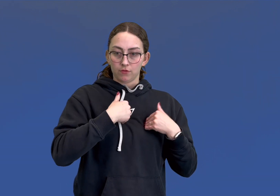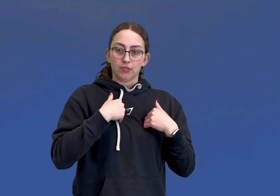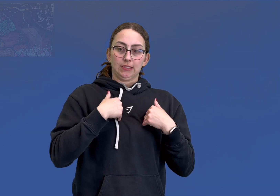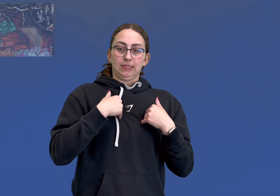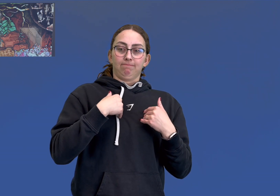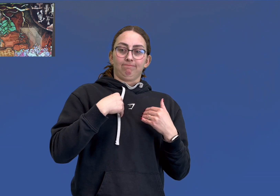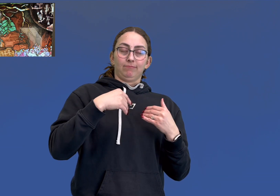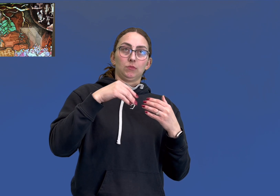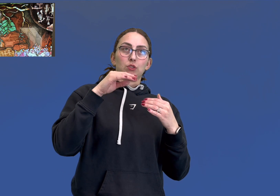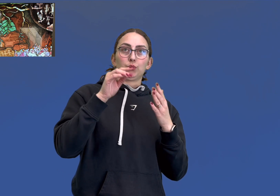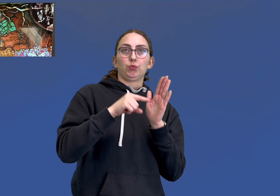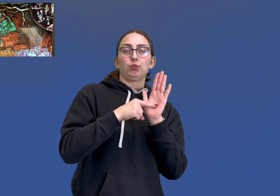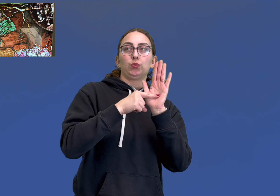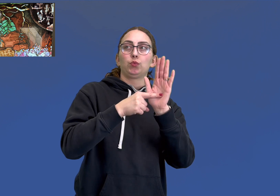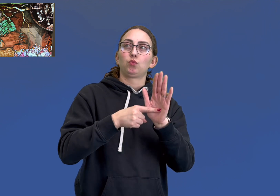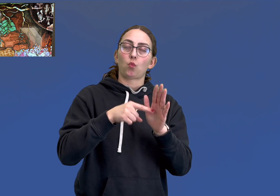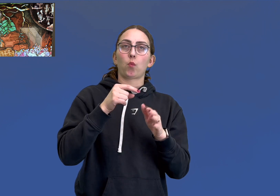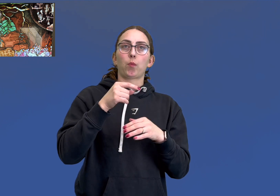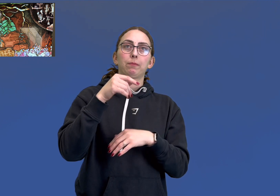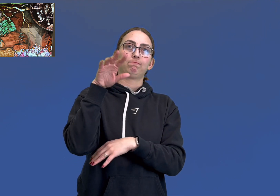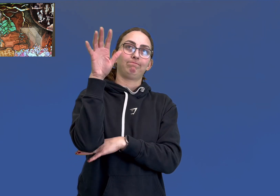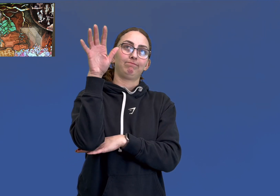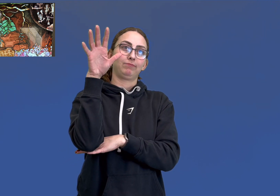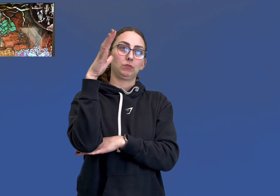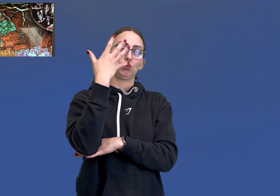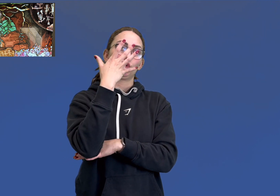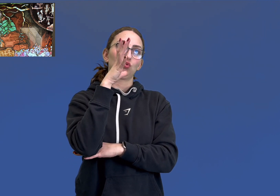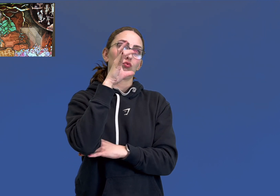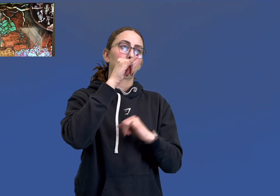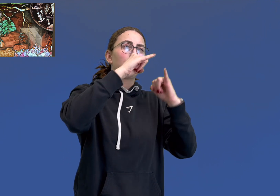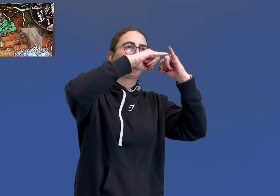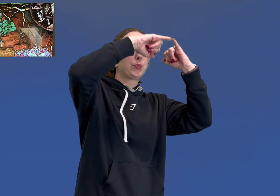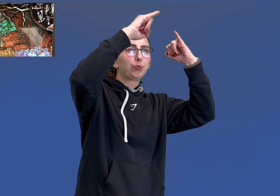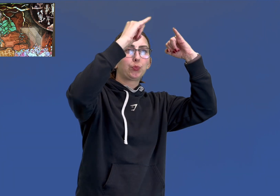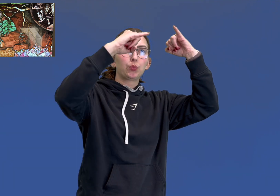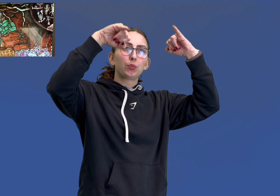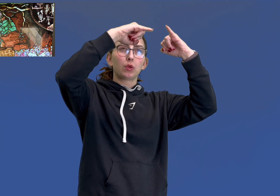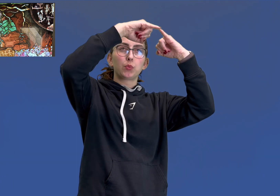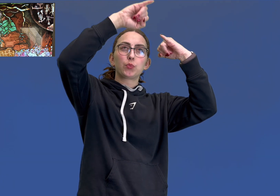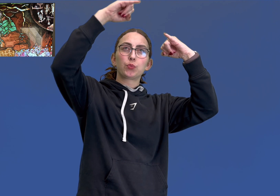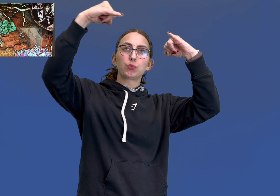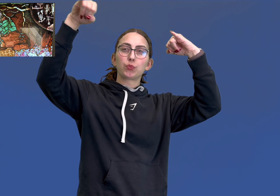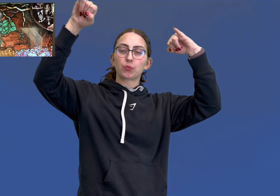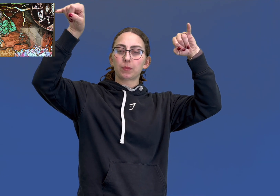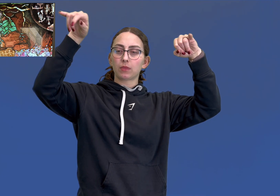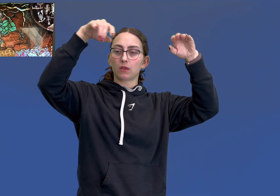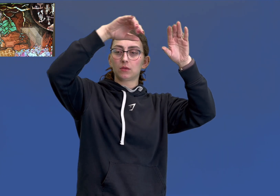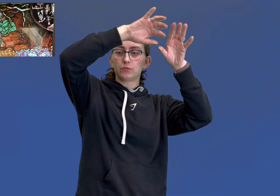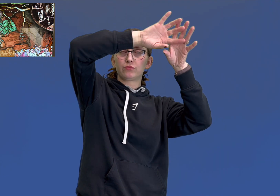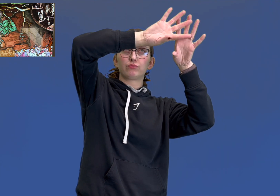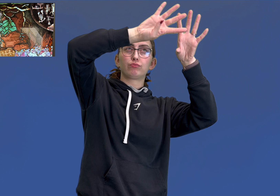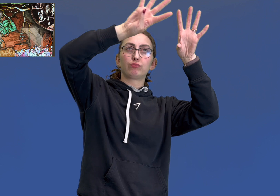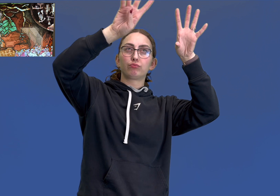shows tree roots scattered throughout the top of this glass panel